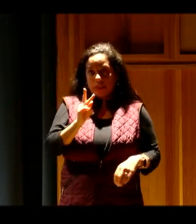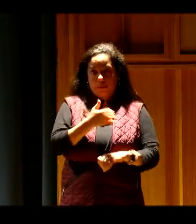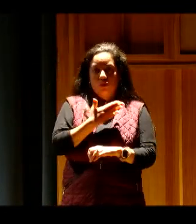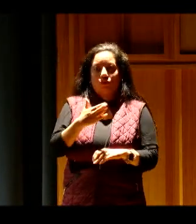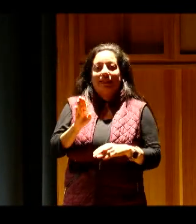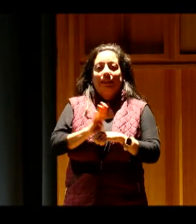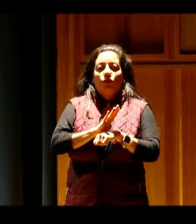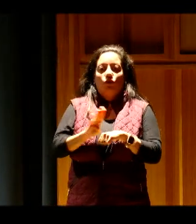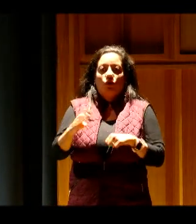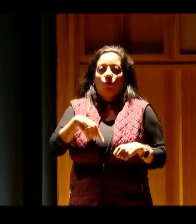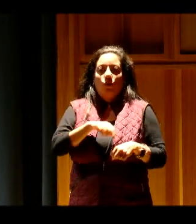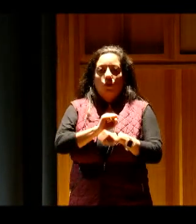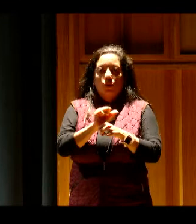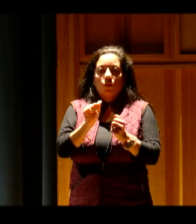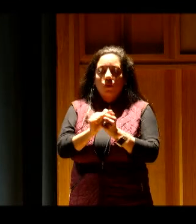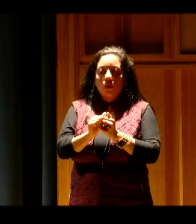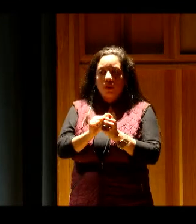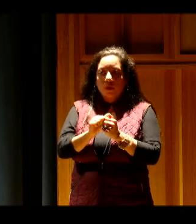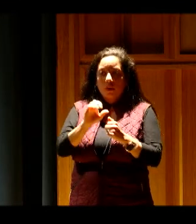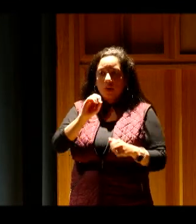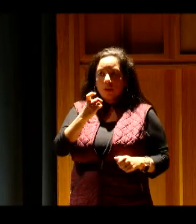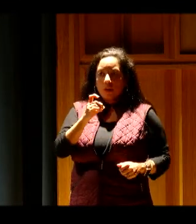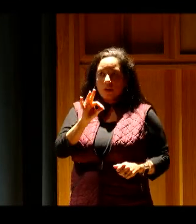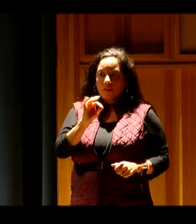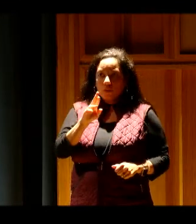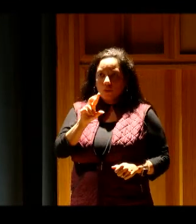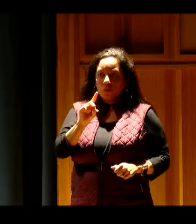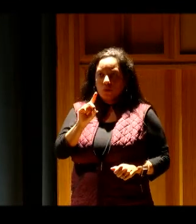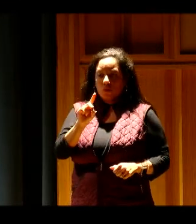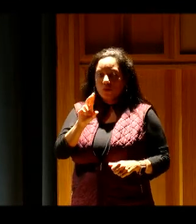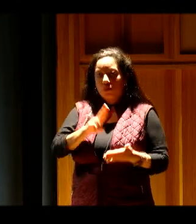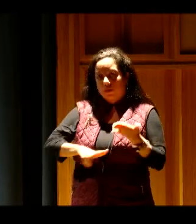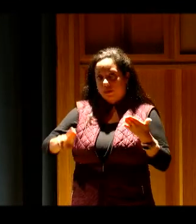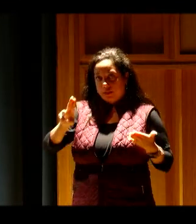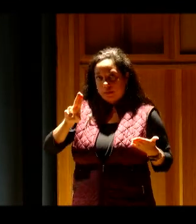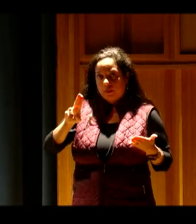and we worked with Oxford University and we gathered together